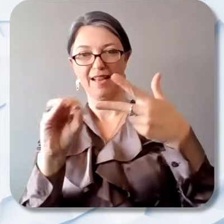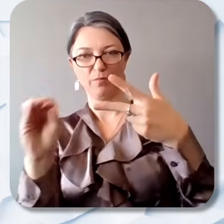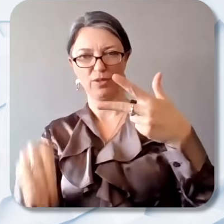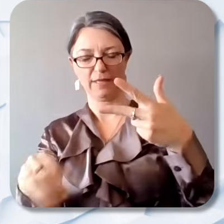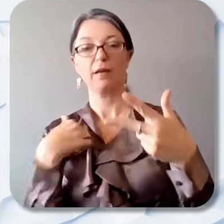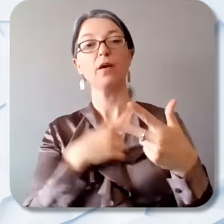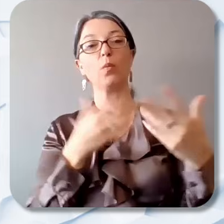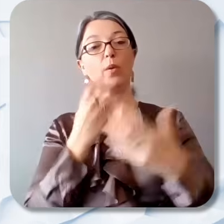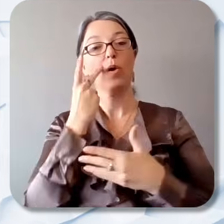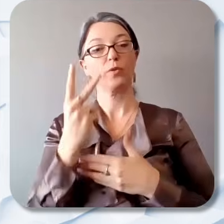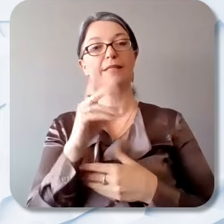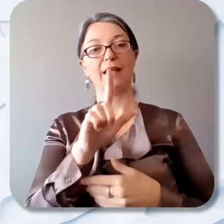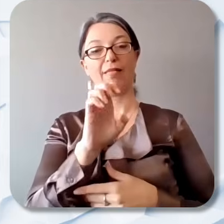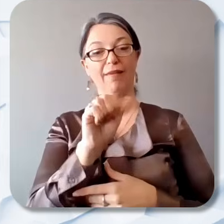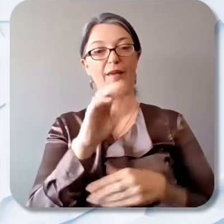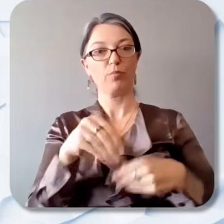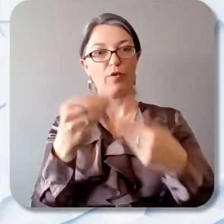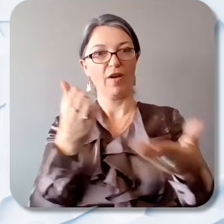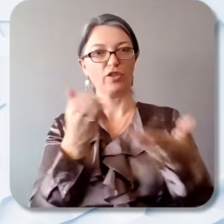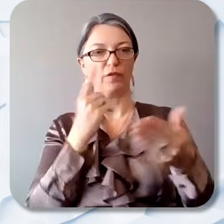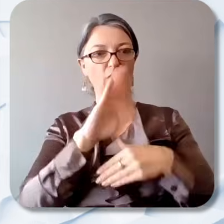students, so most of those should fall at the top.